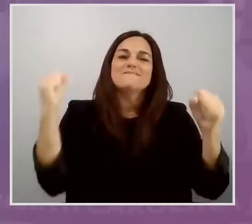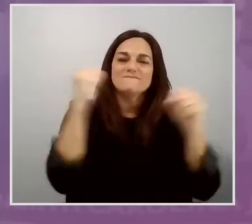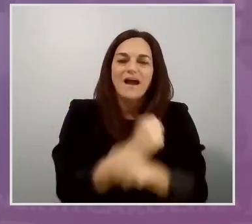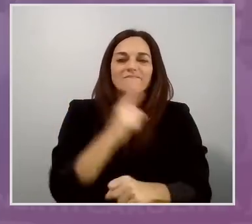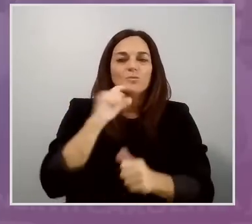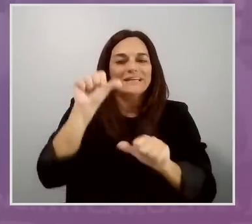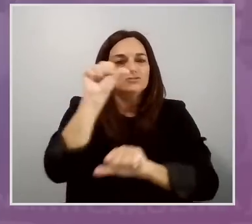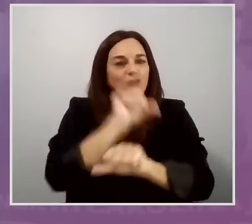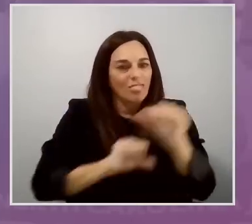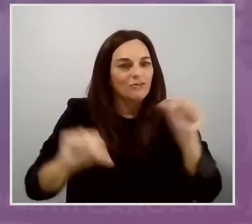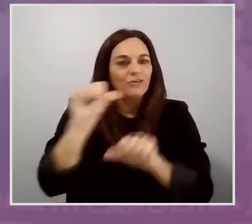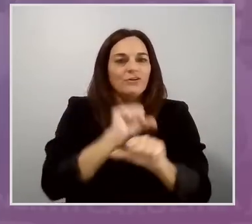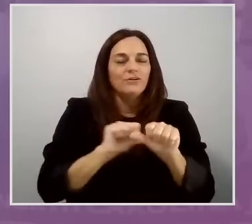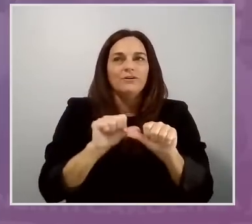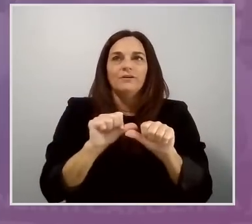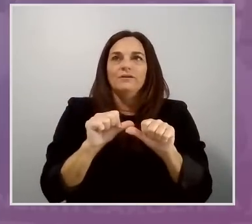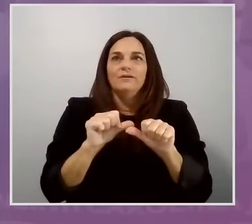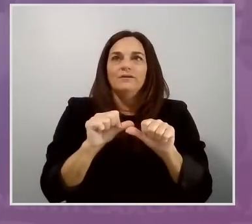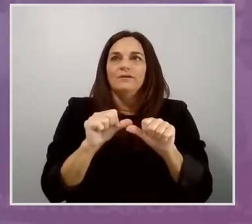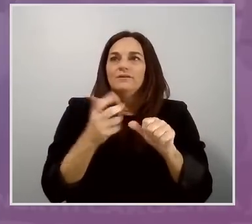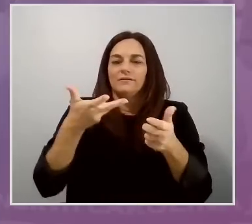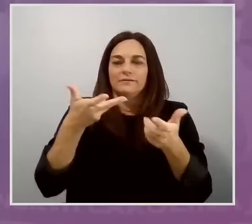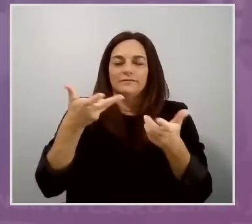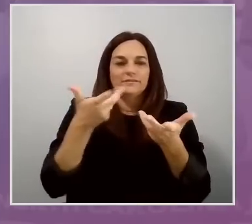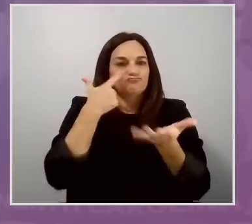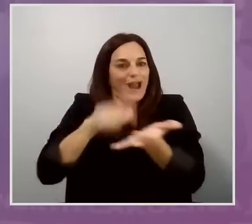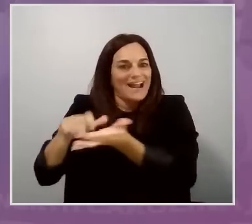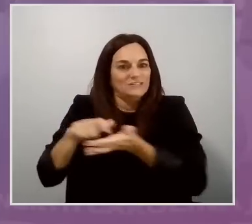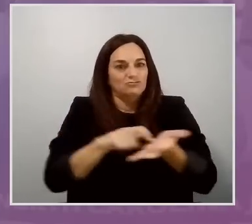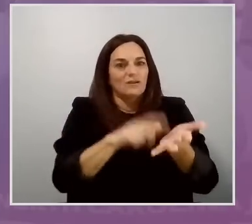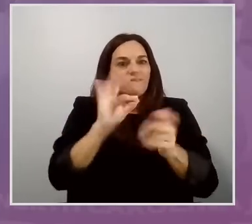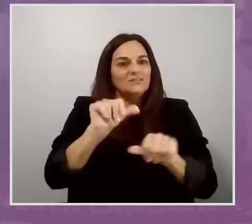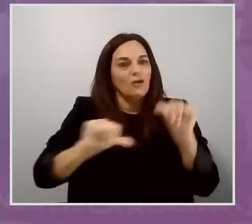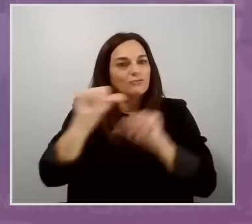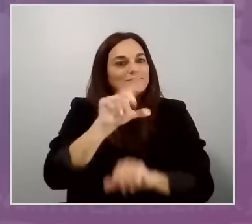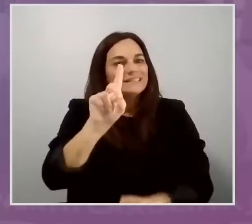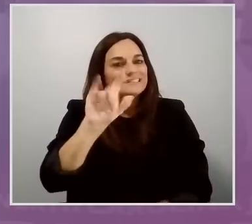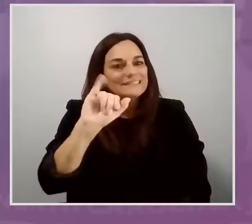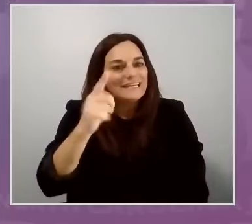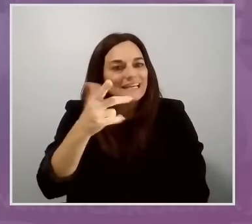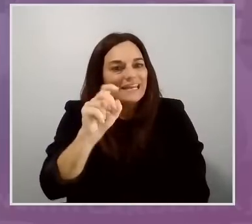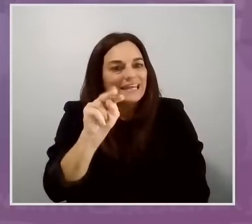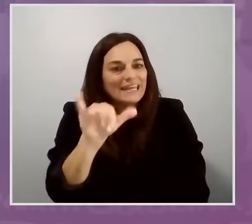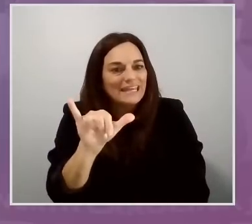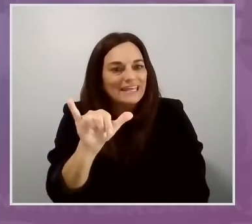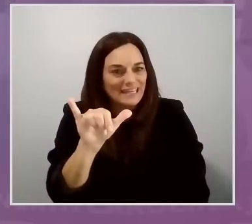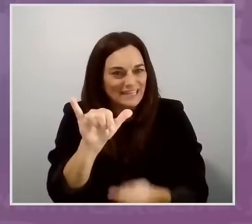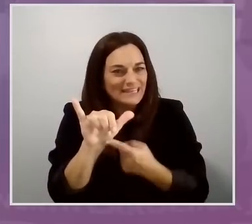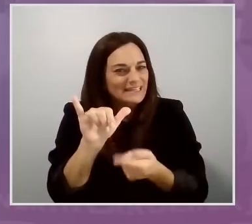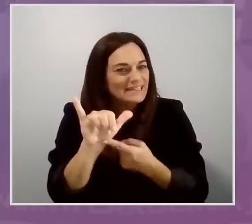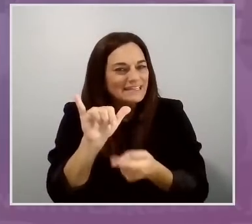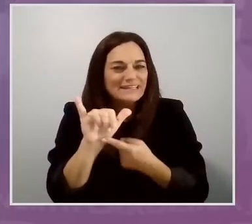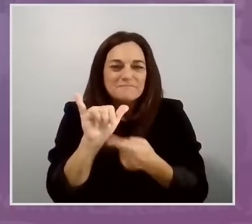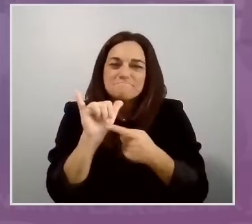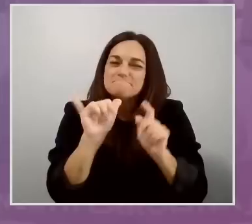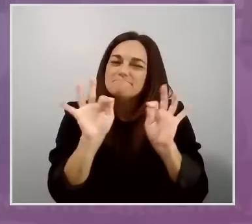IDEALS OF OUR COUNTRY. AND FIGHT FOR WHAT'S RIGHT. AND FIGHT FOR EACH OTHER'S --